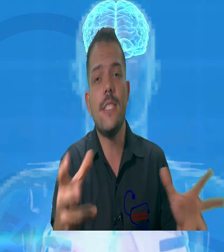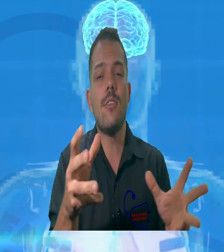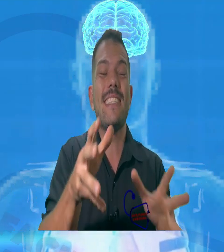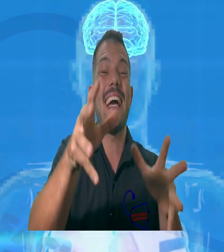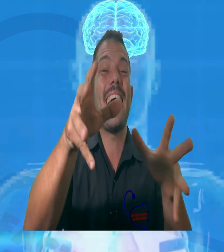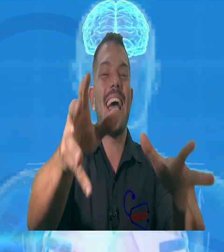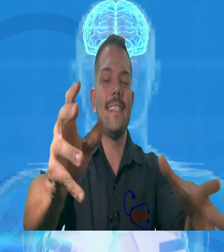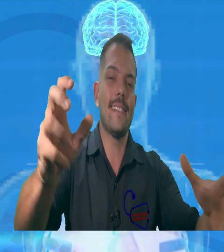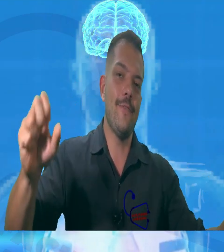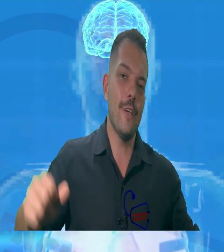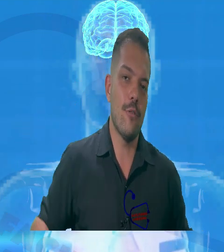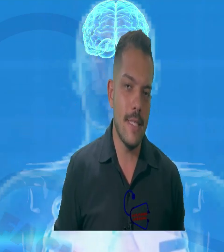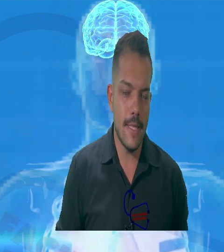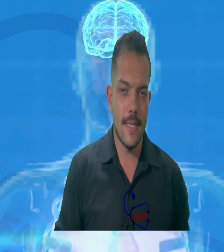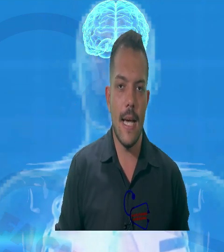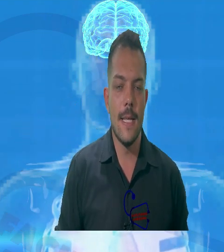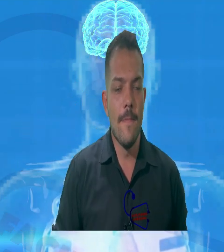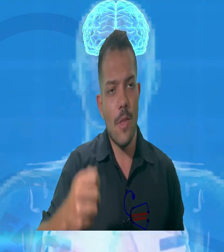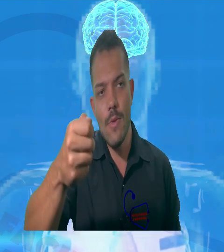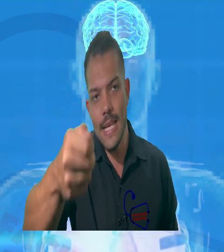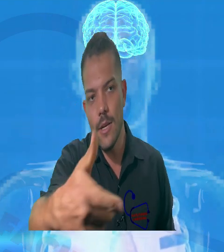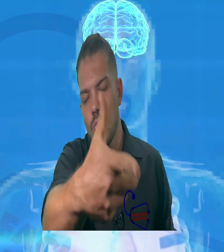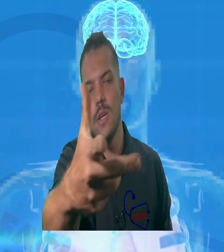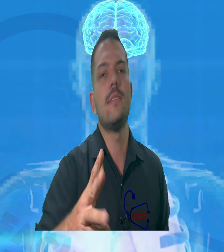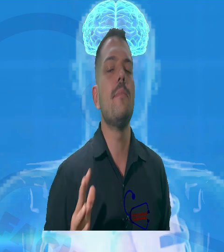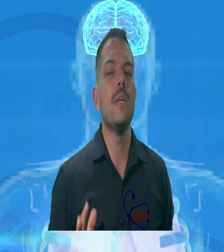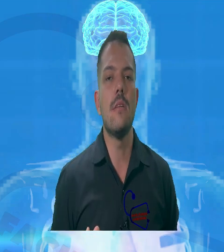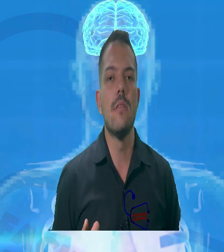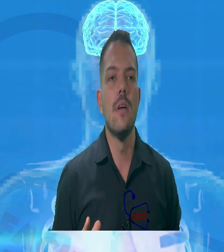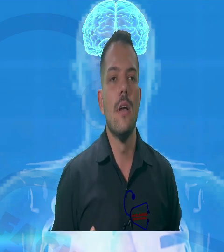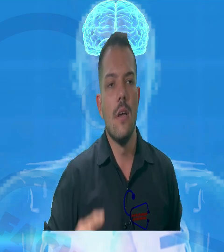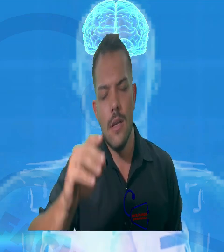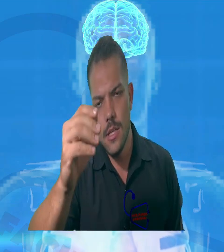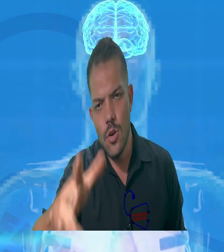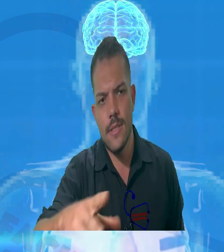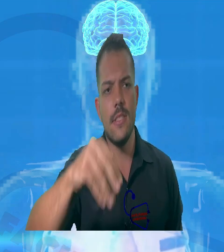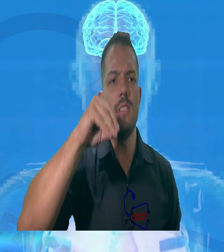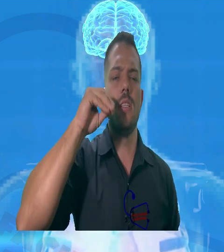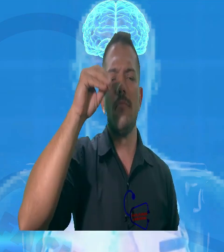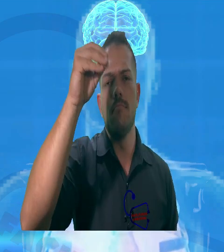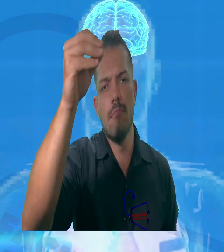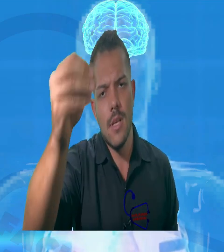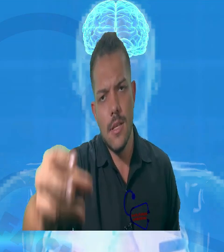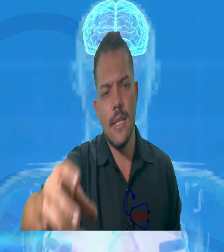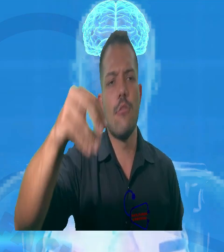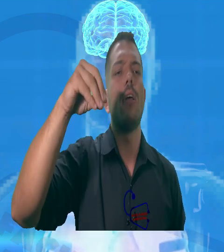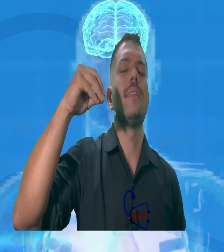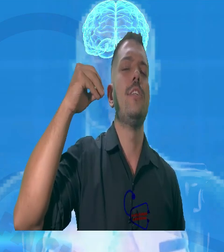so attacked that they get this Sada so they take an antihistamine hydroxyzine desloratadine